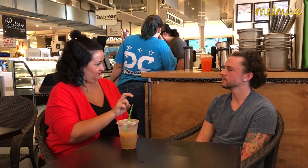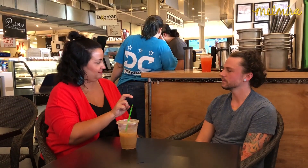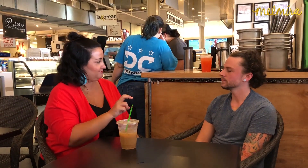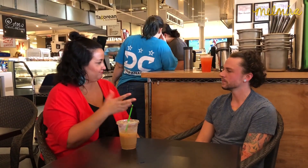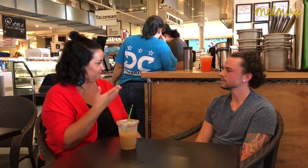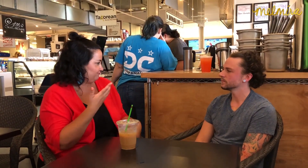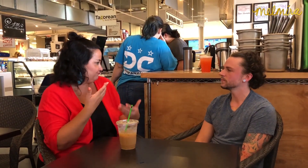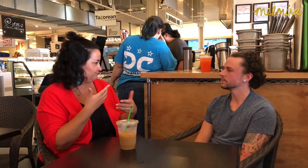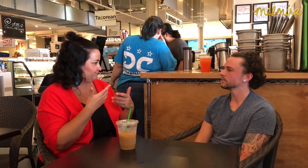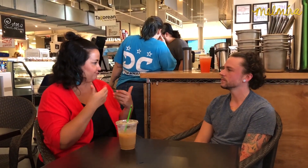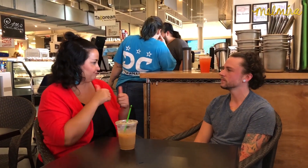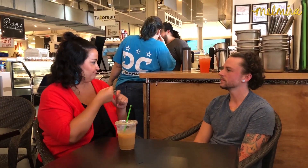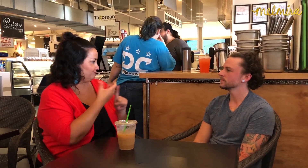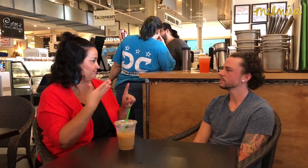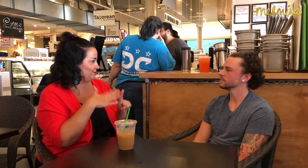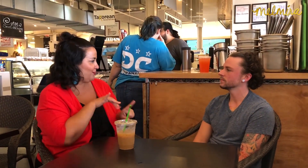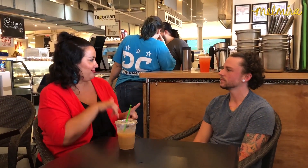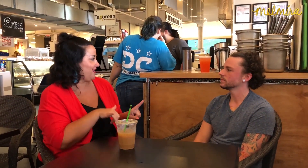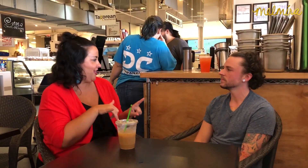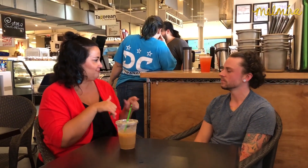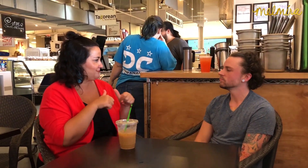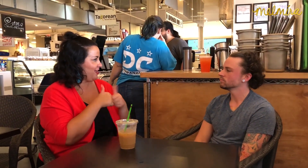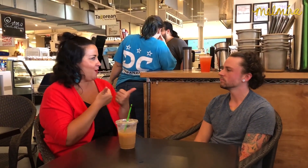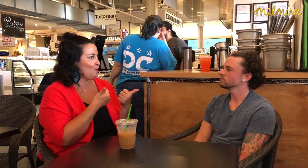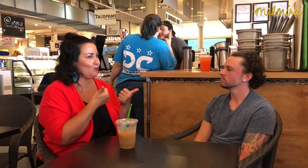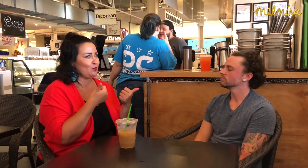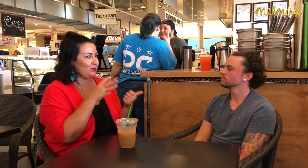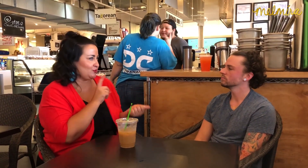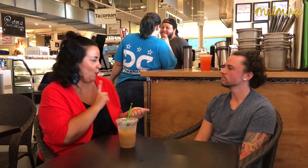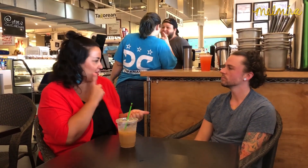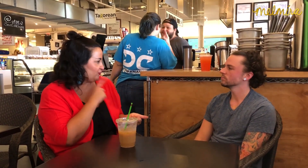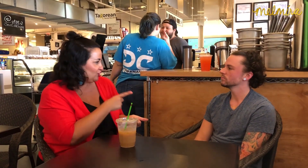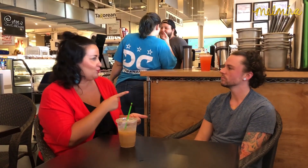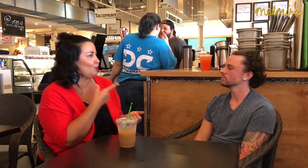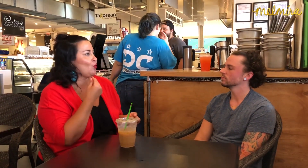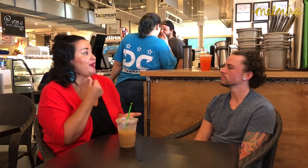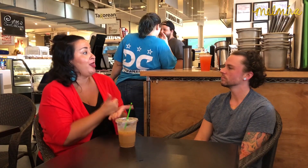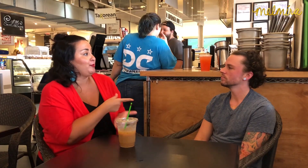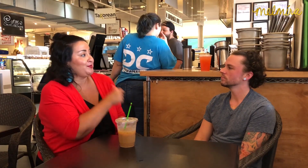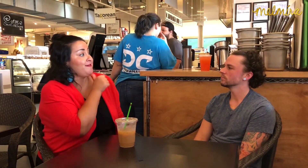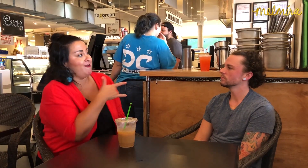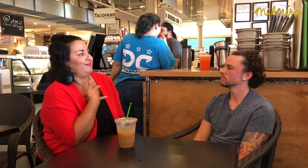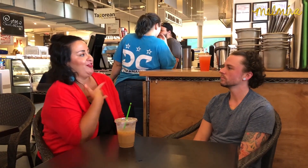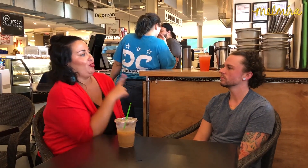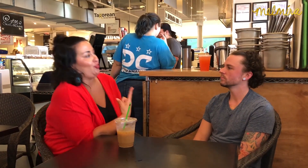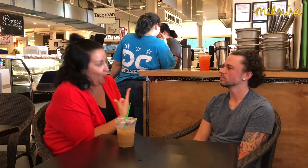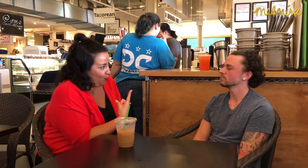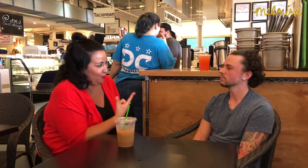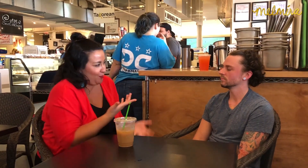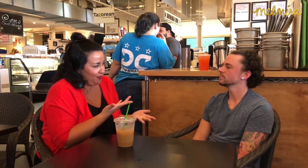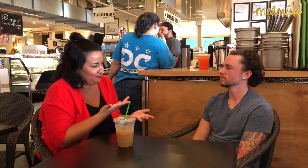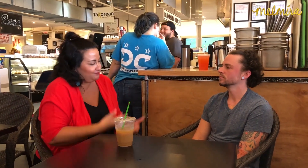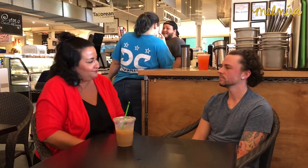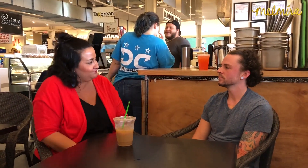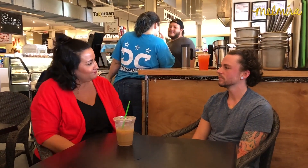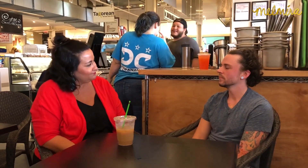Can you talk about that? How has it been lonely? What helped you to feel NOT alone?